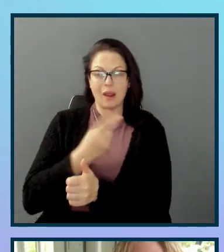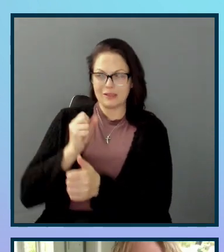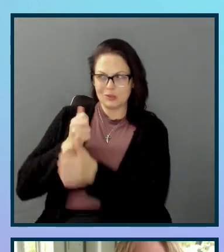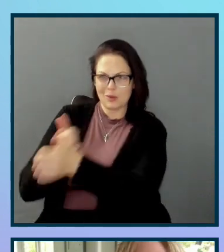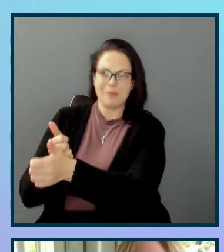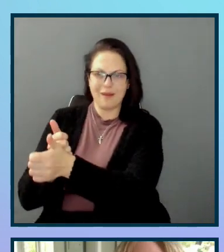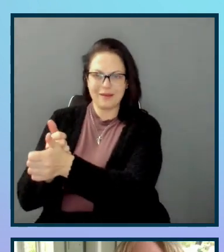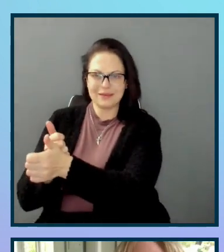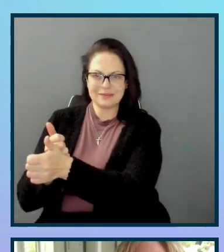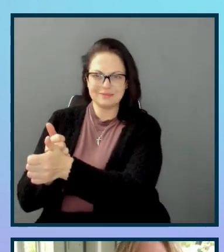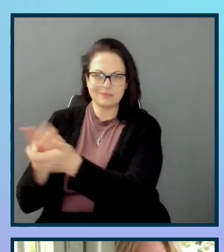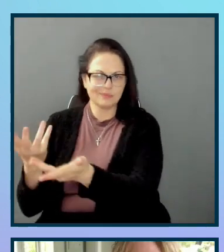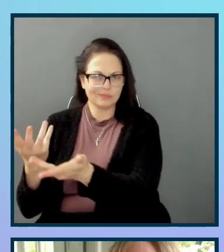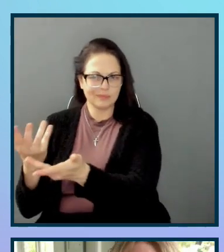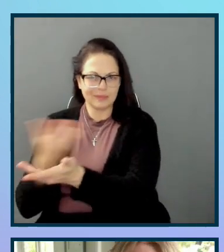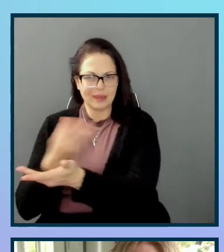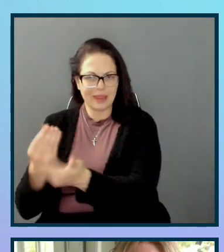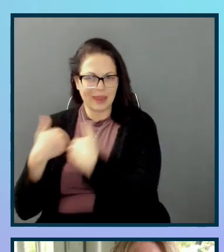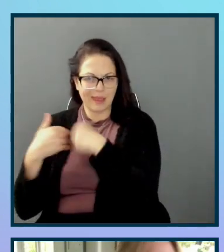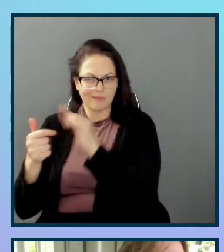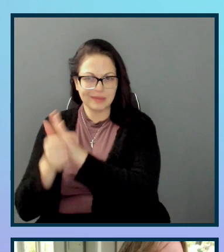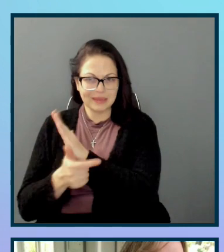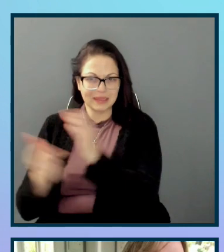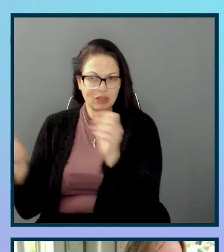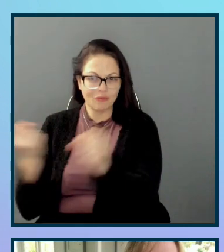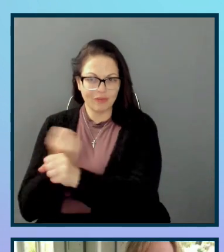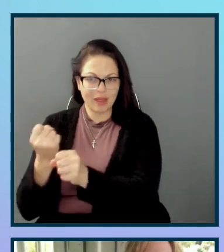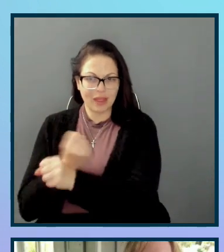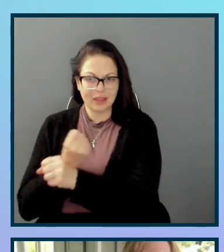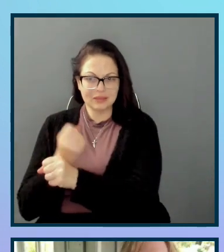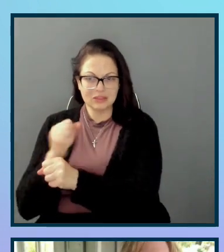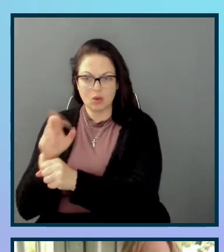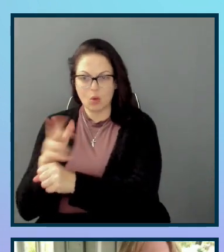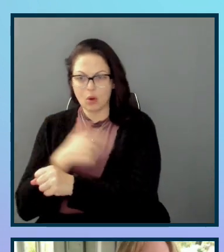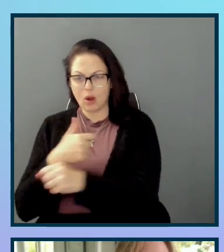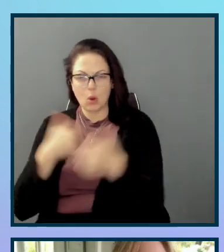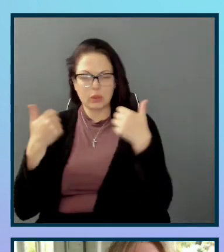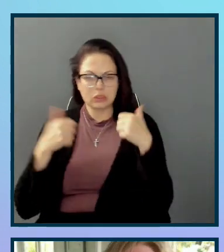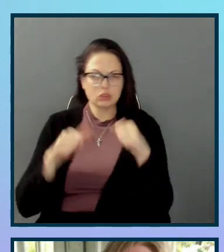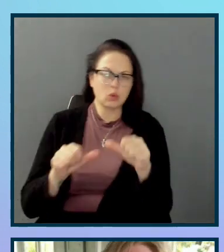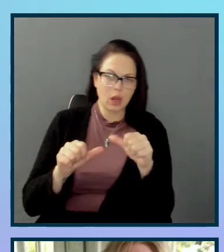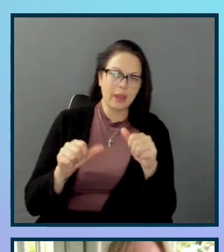and kind of beat that drum and have the legal fights? Or are we trying to champion capability